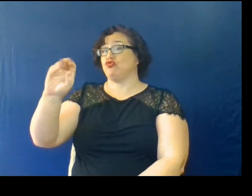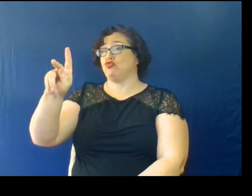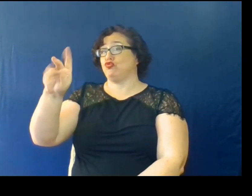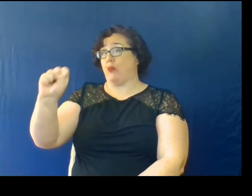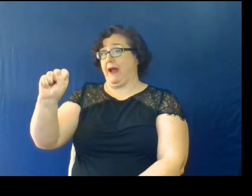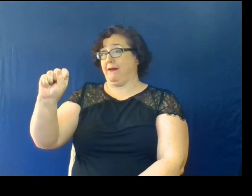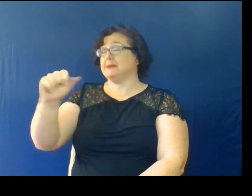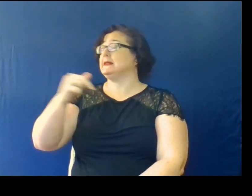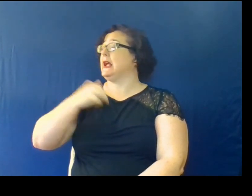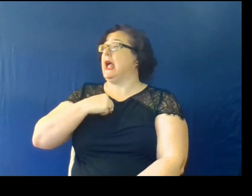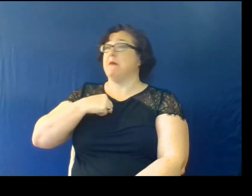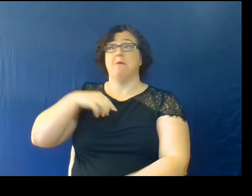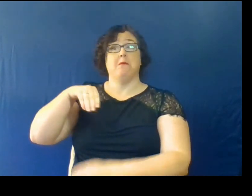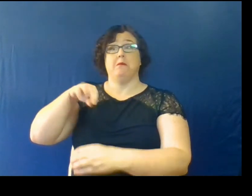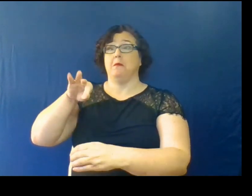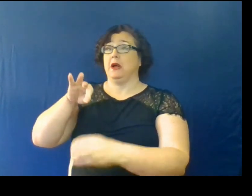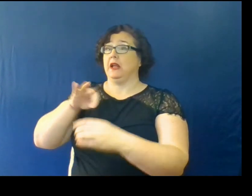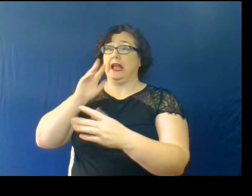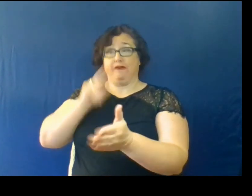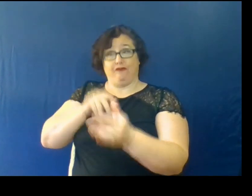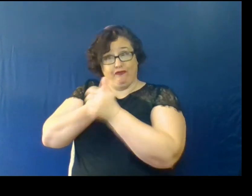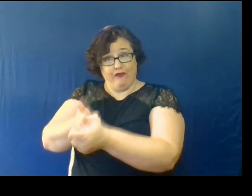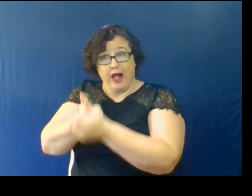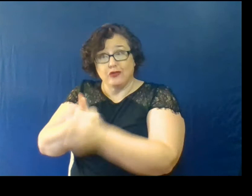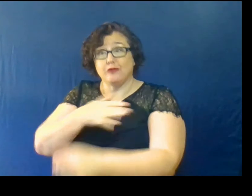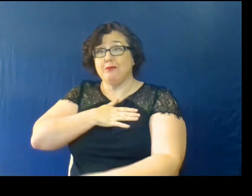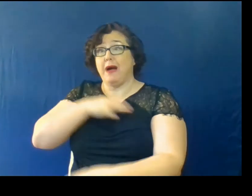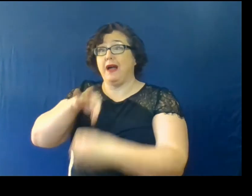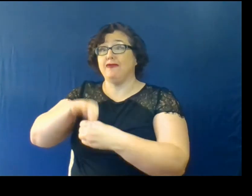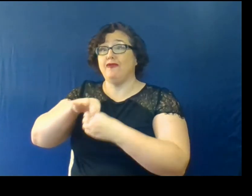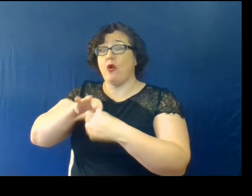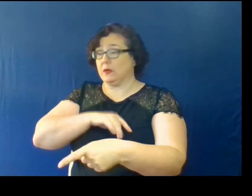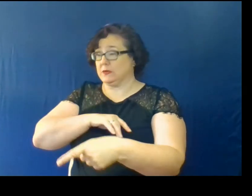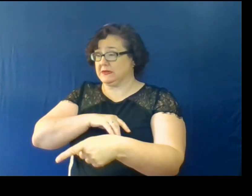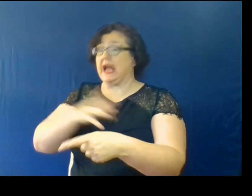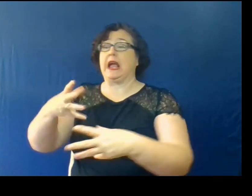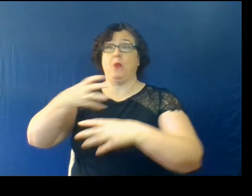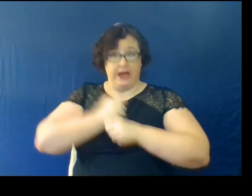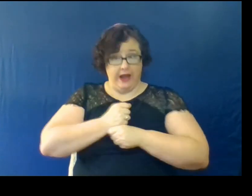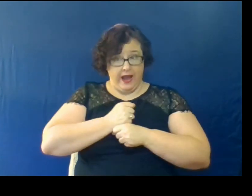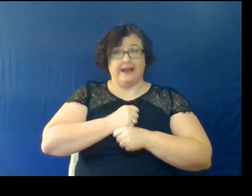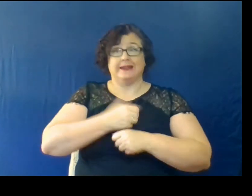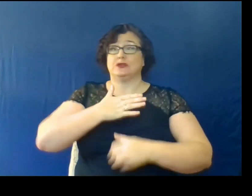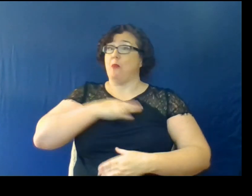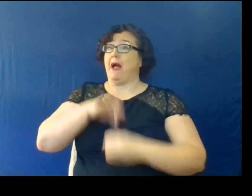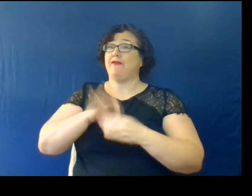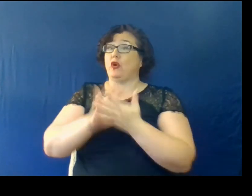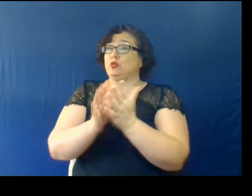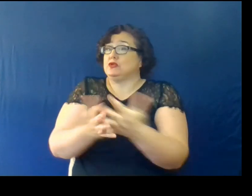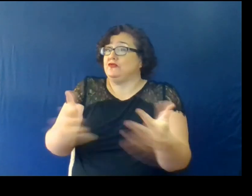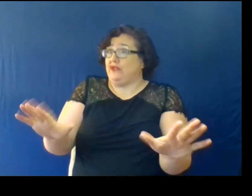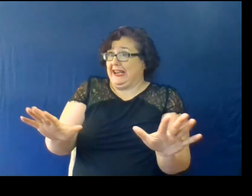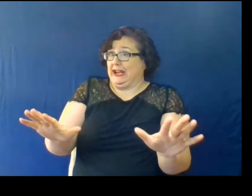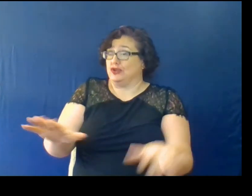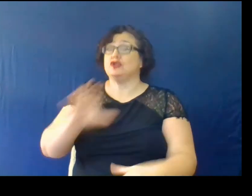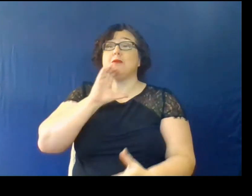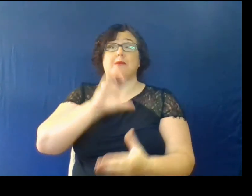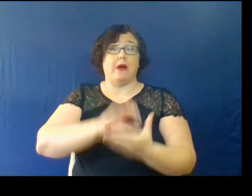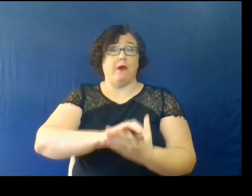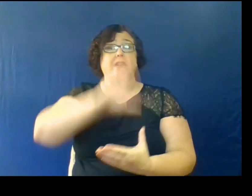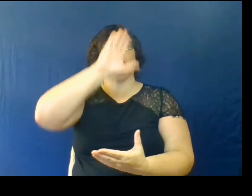vote's in the can or at least in the ballot box. So I'm done. My wife and my son is in college,